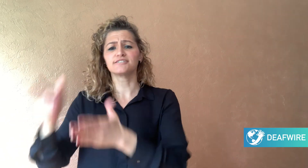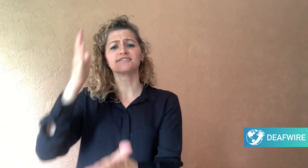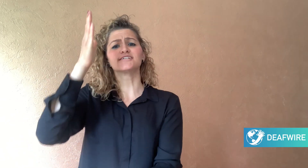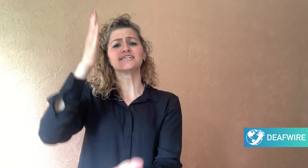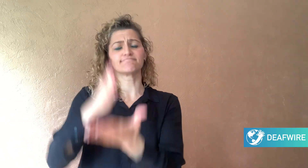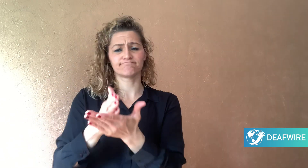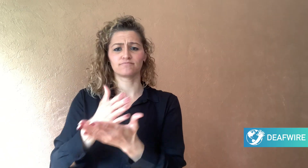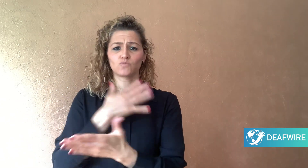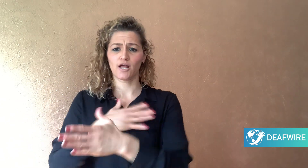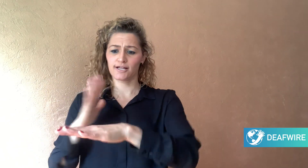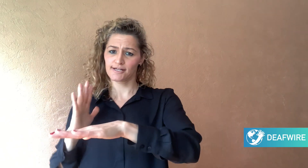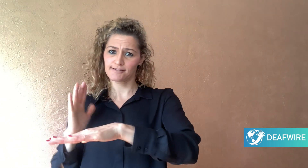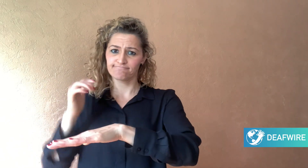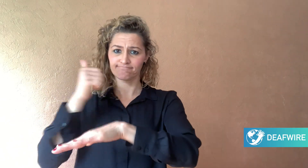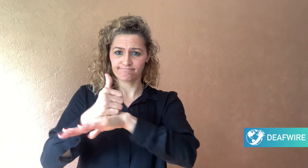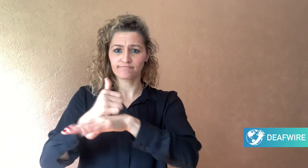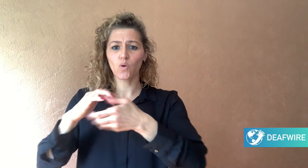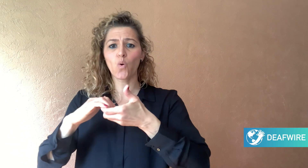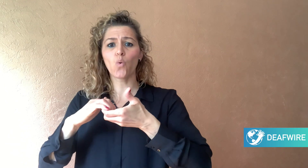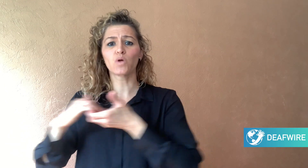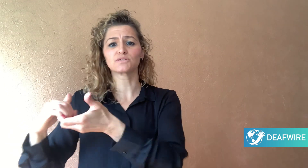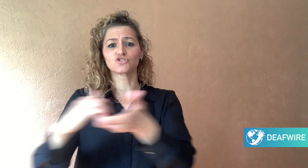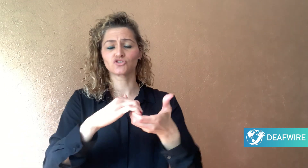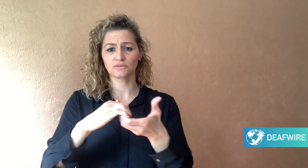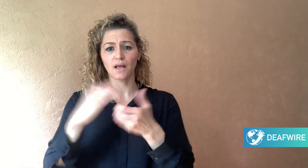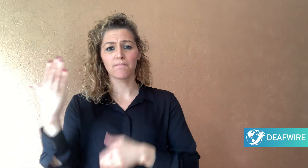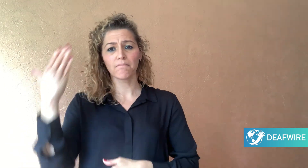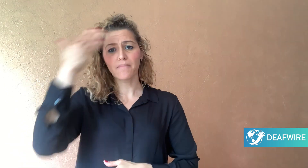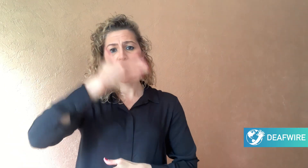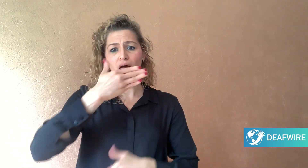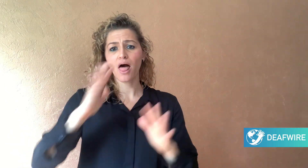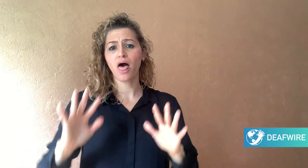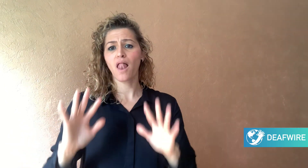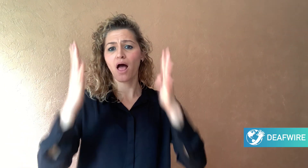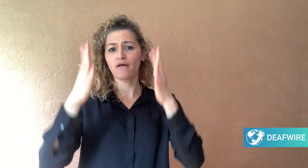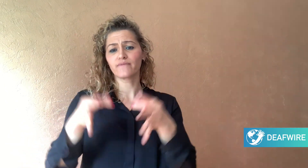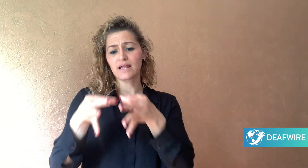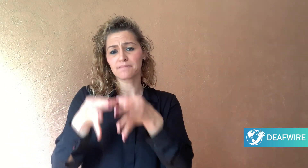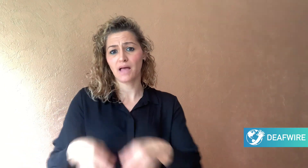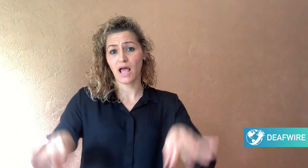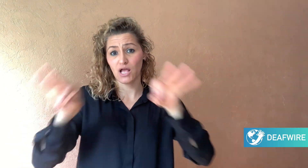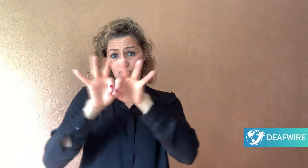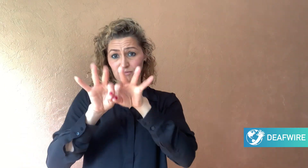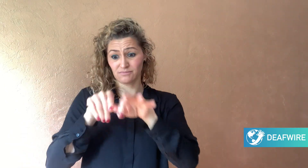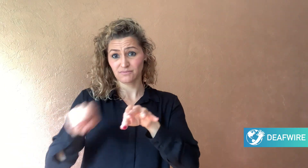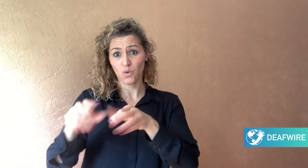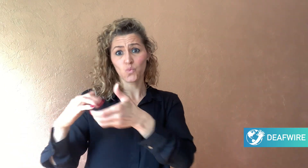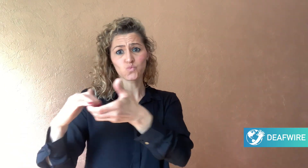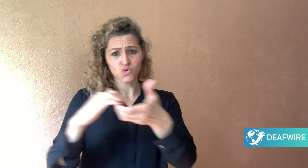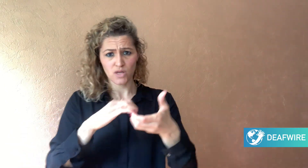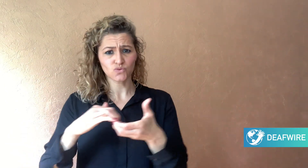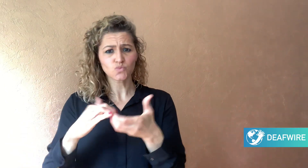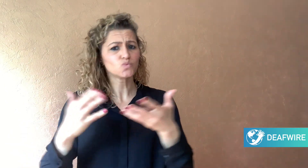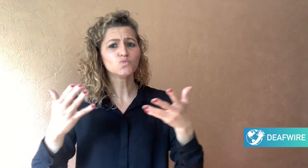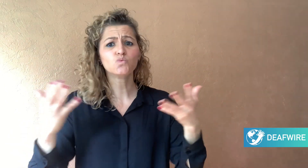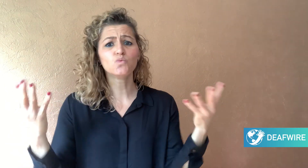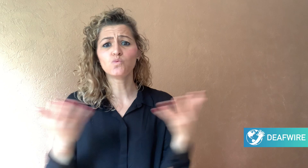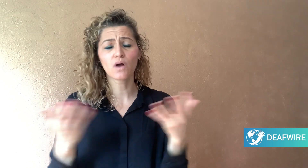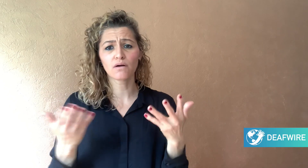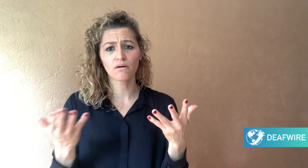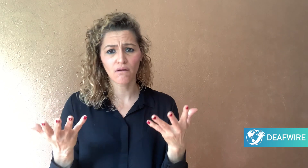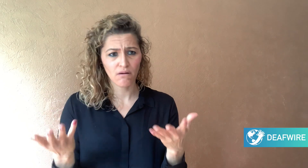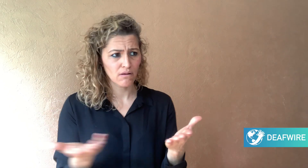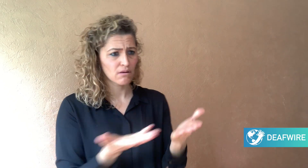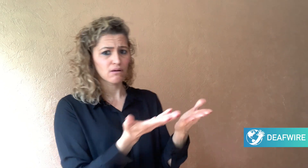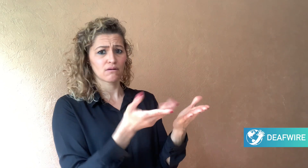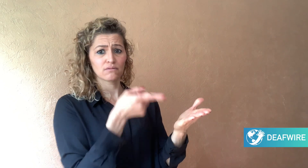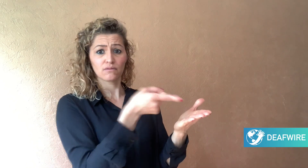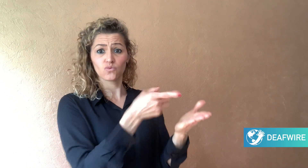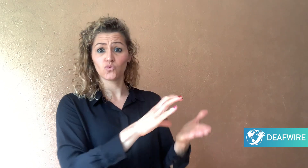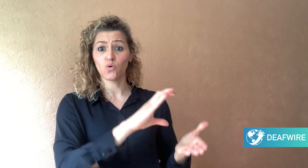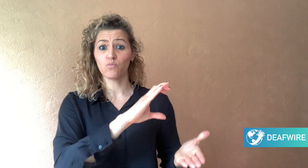the Black Lives Matter organization in response to the acquittal